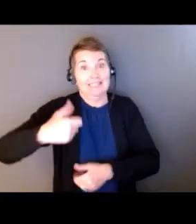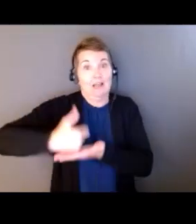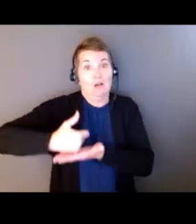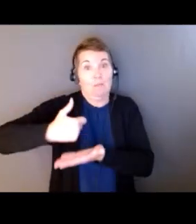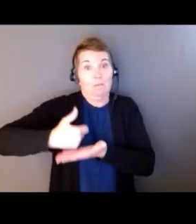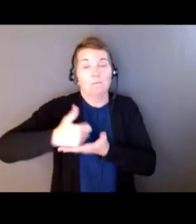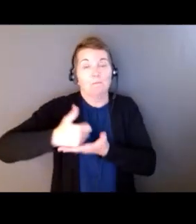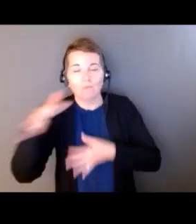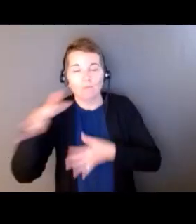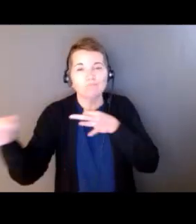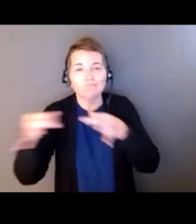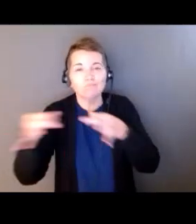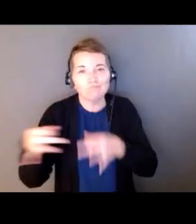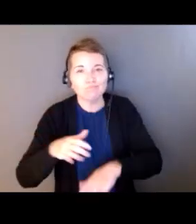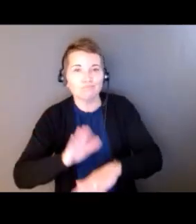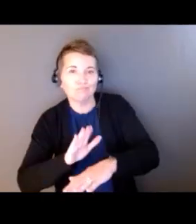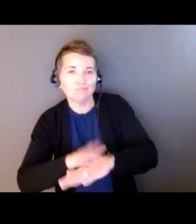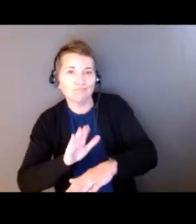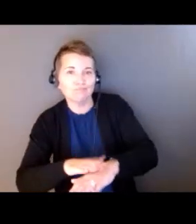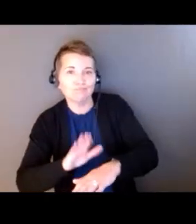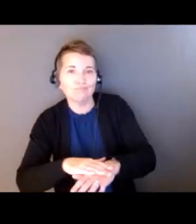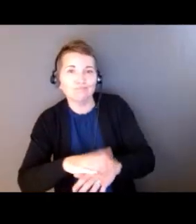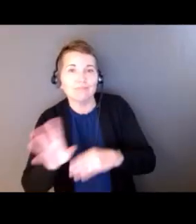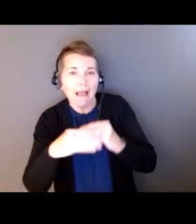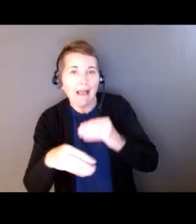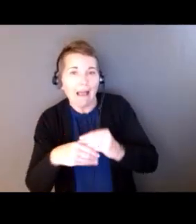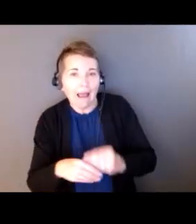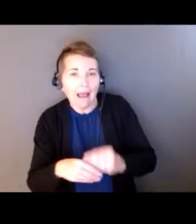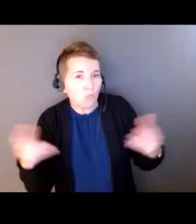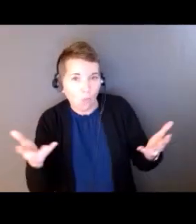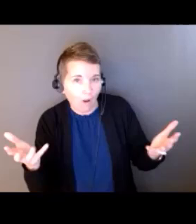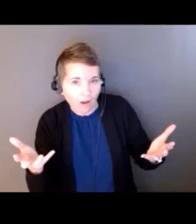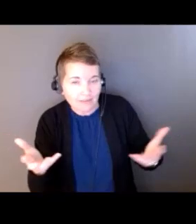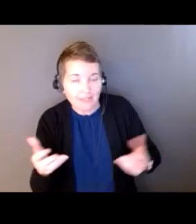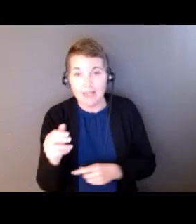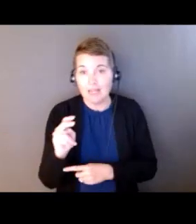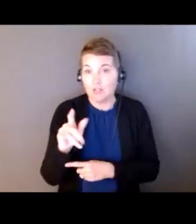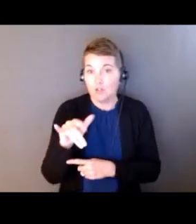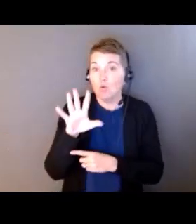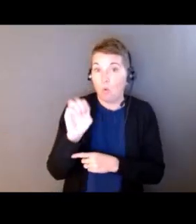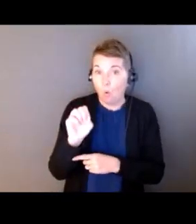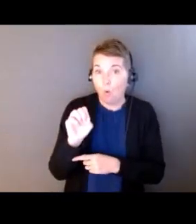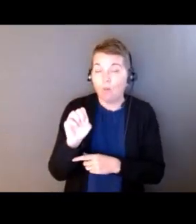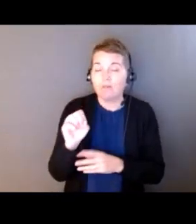And as Nicole pointed out, this becomes very much an important part of the application.